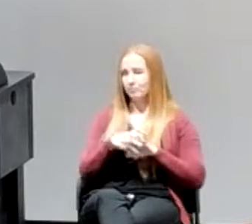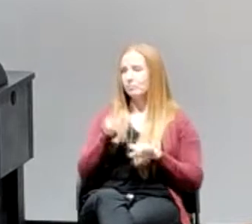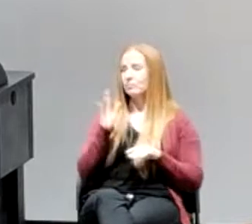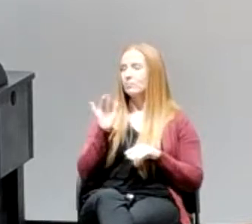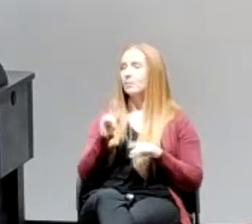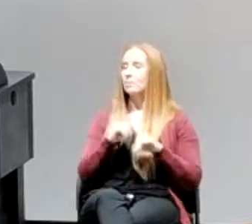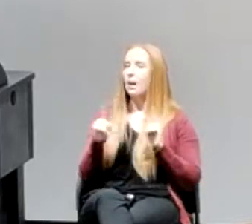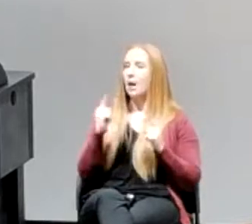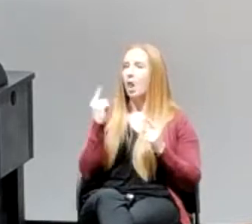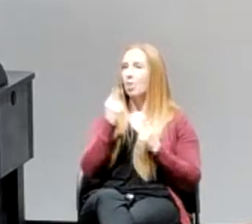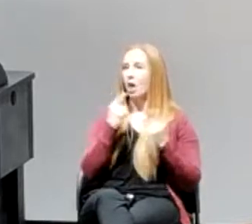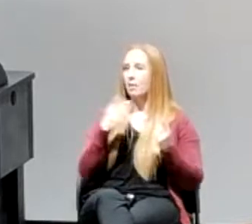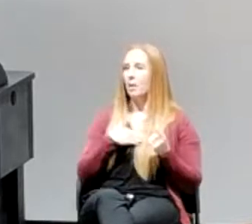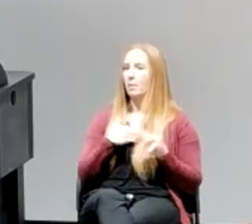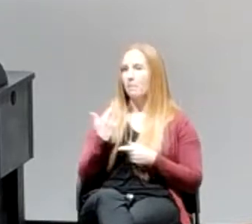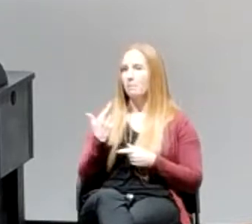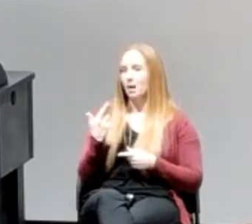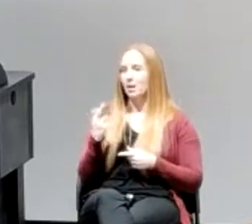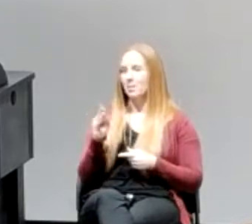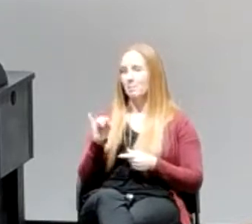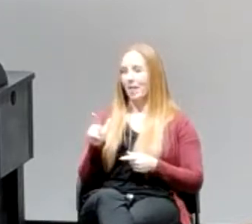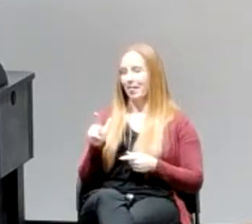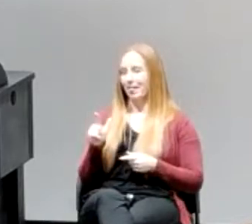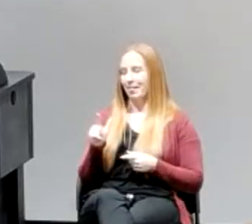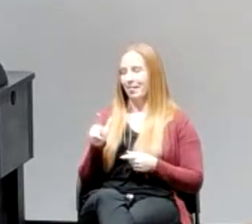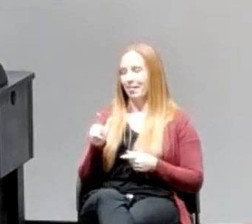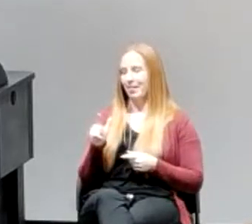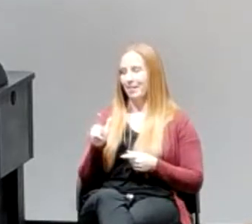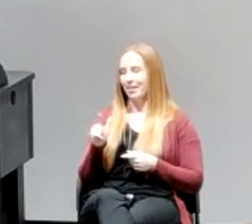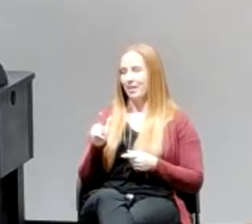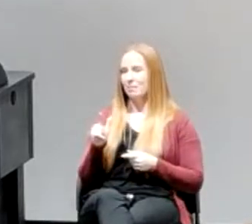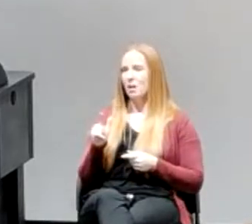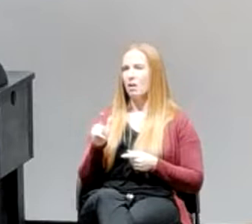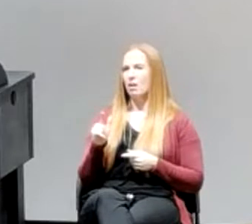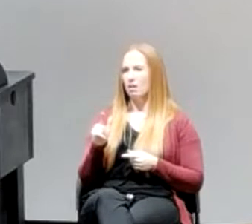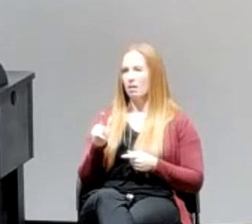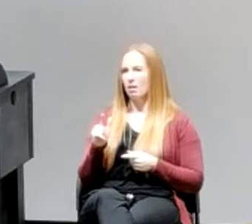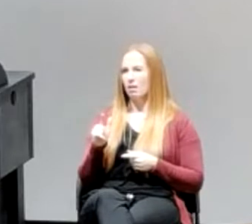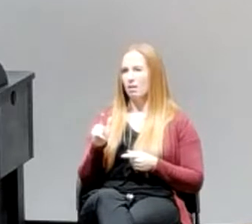is effect sustainable for me entire life.